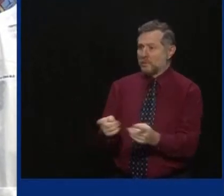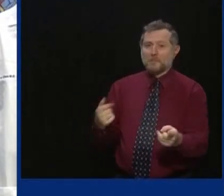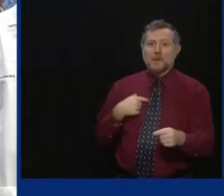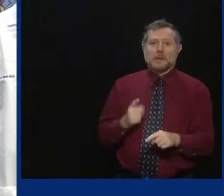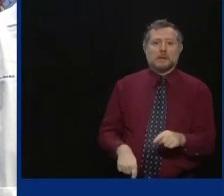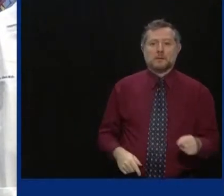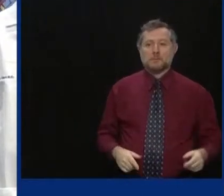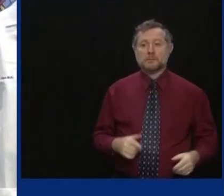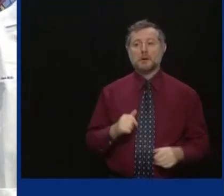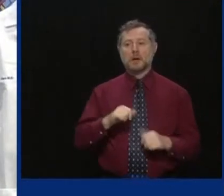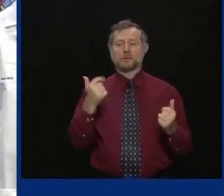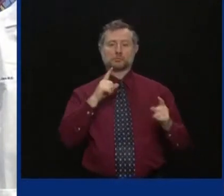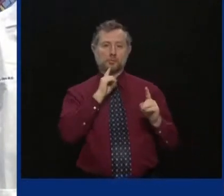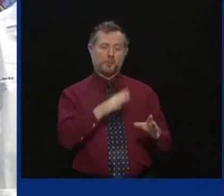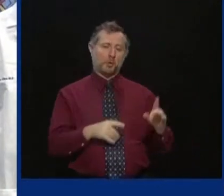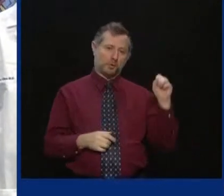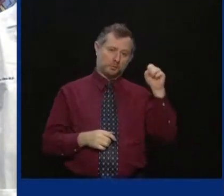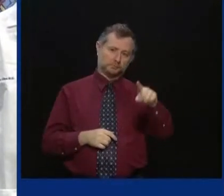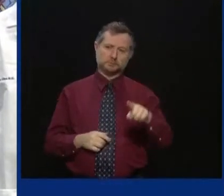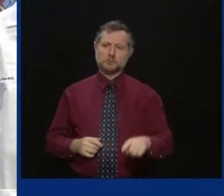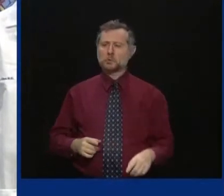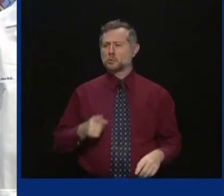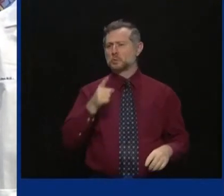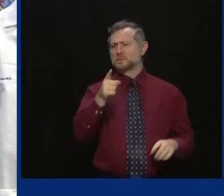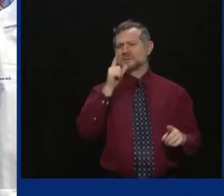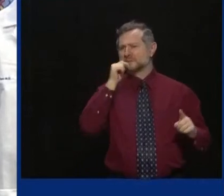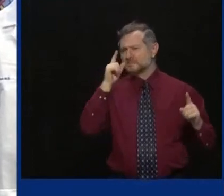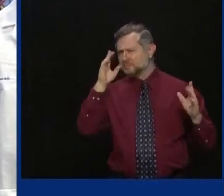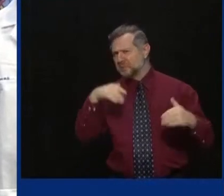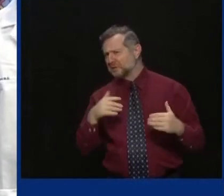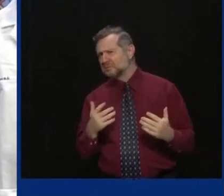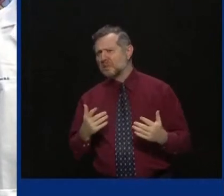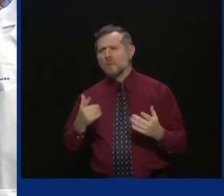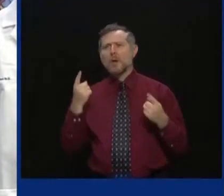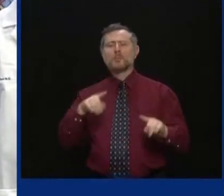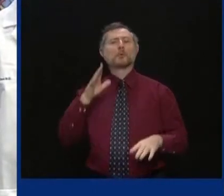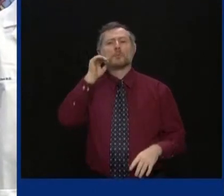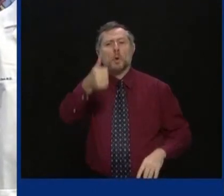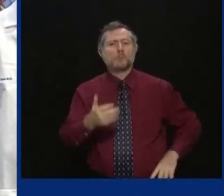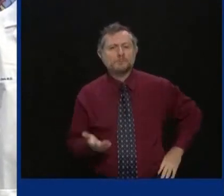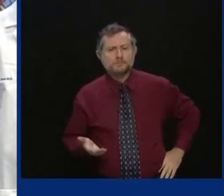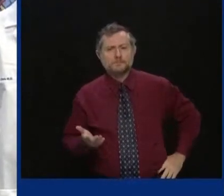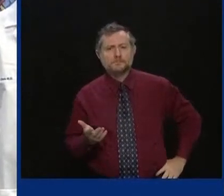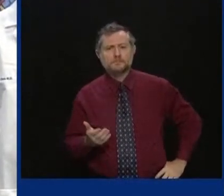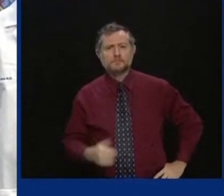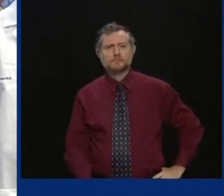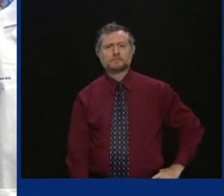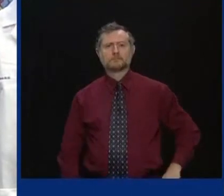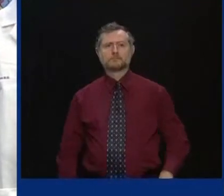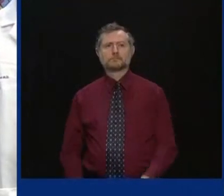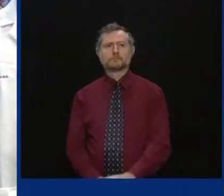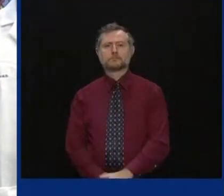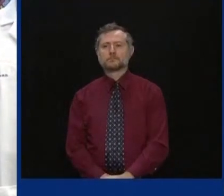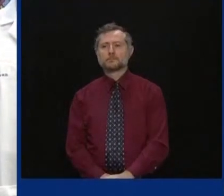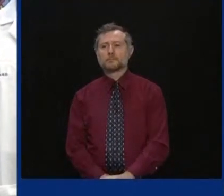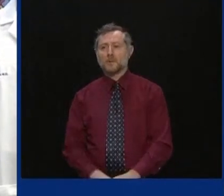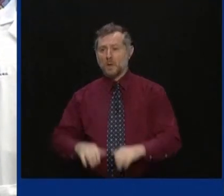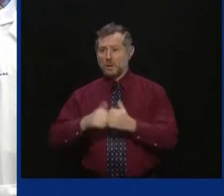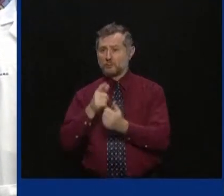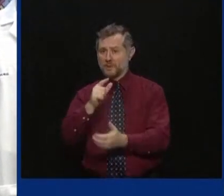LONG AND MY GOD WE'LL BE WITHOUT